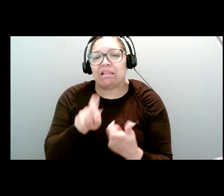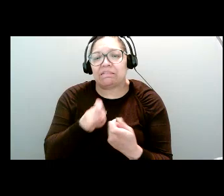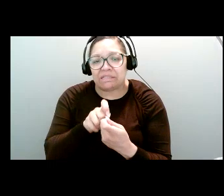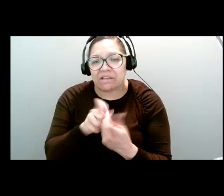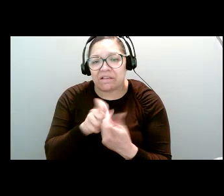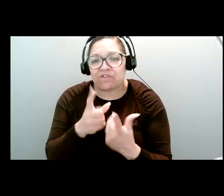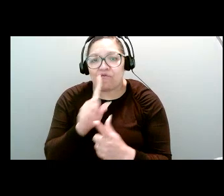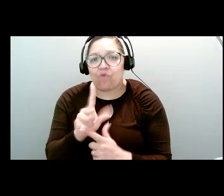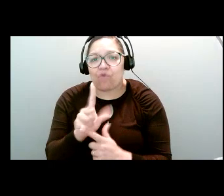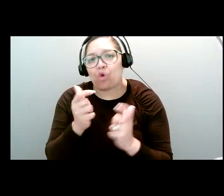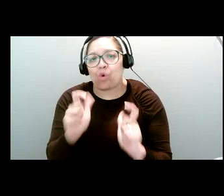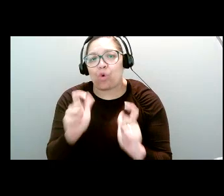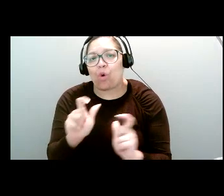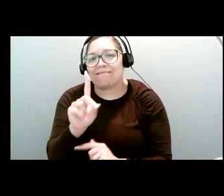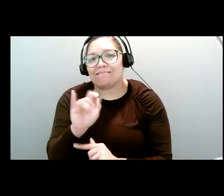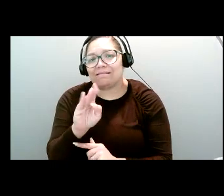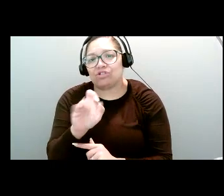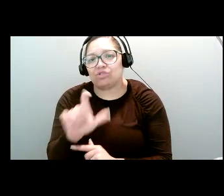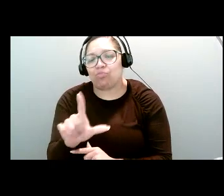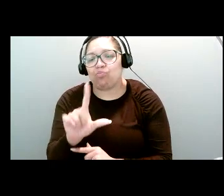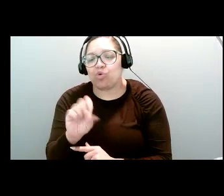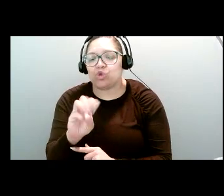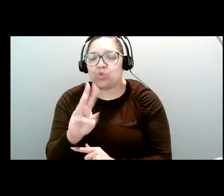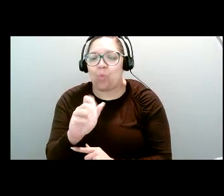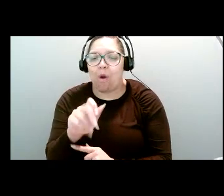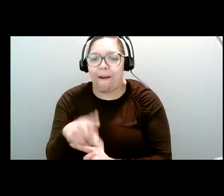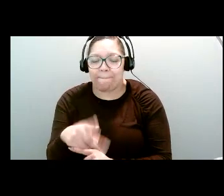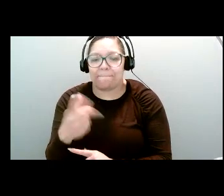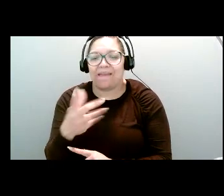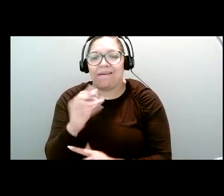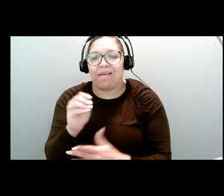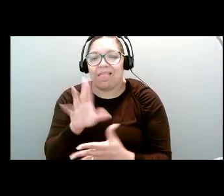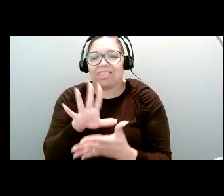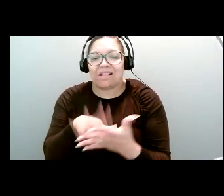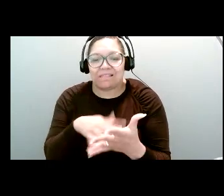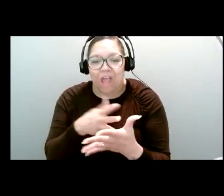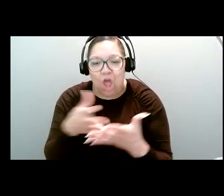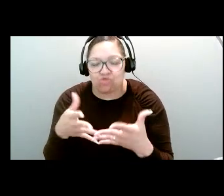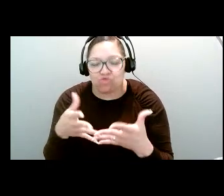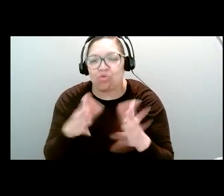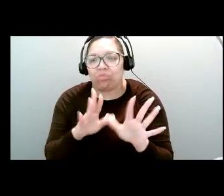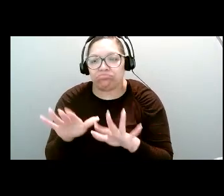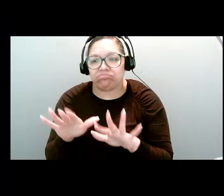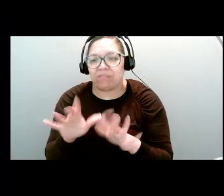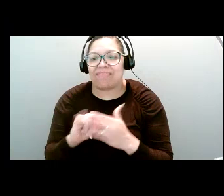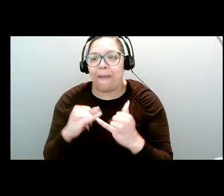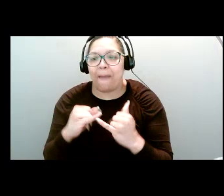study that we are conducting in the schedule and, and the boundary of what we're looking at.